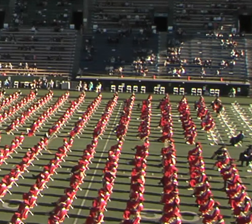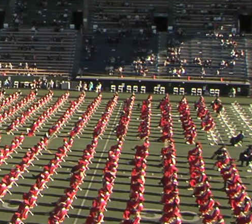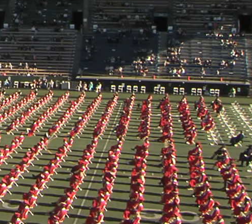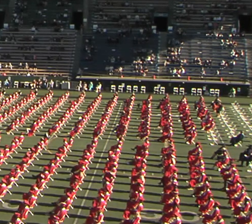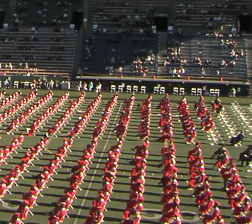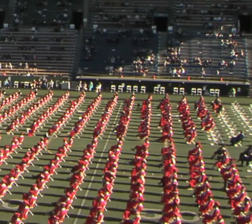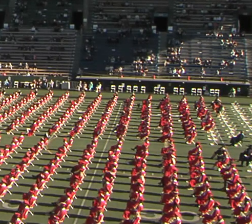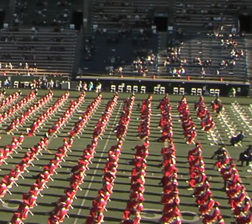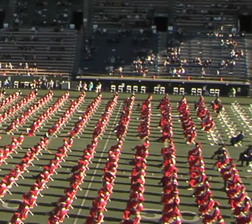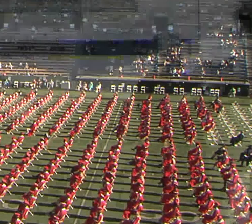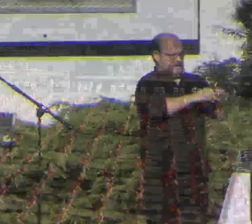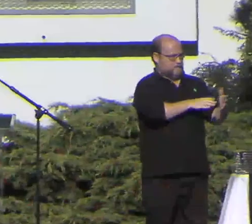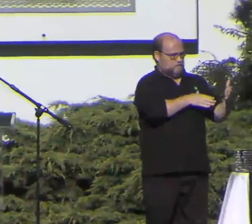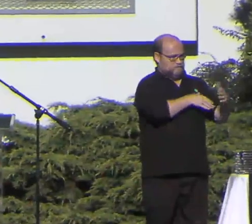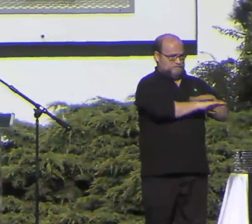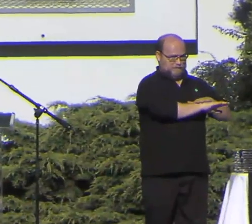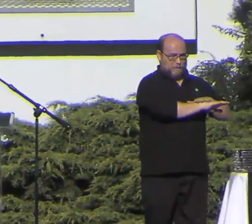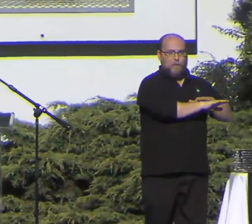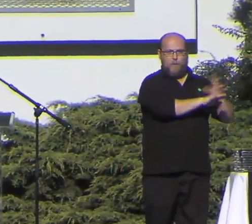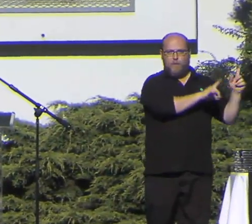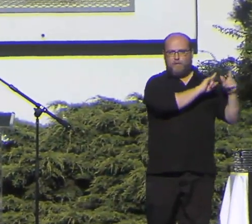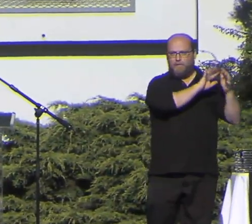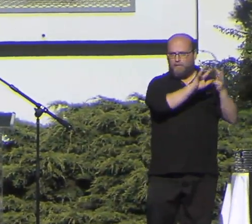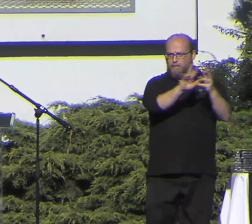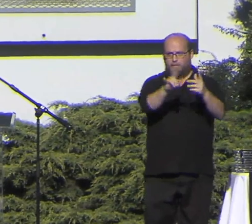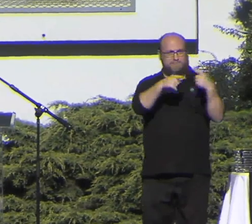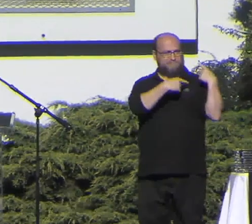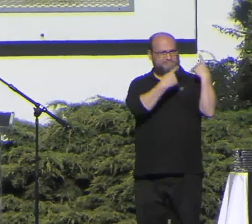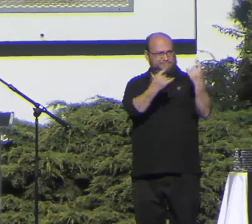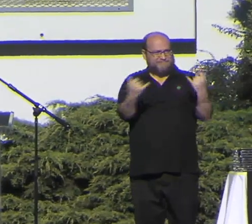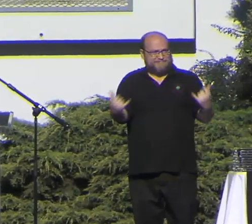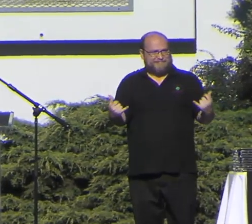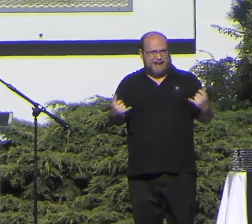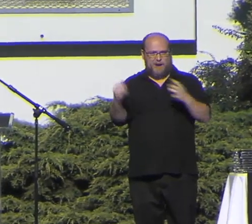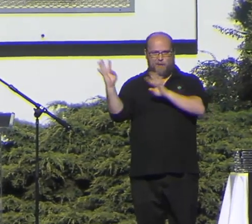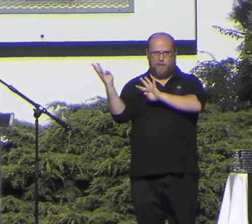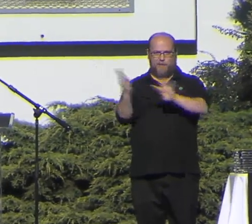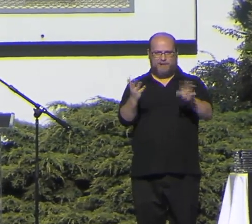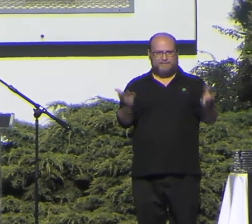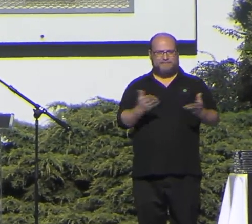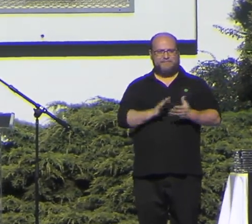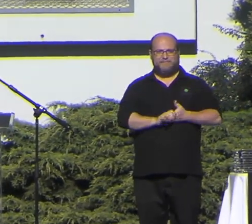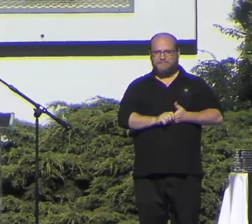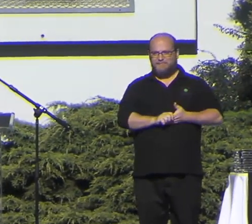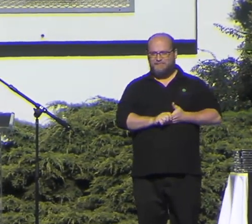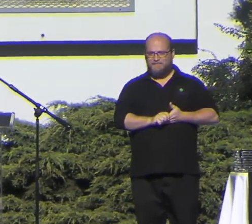in the stands right now you've been with us through it all. Every crying over math homework night. Every win.